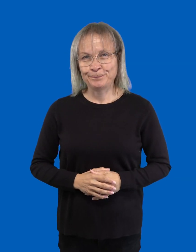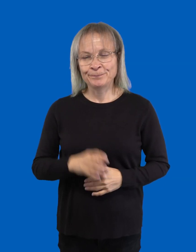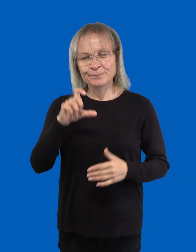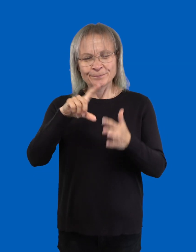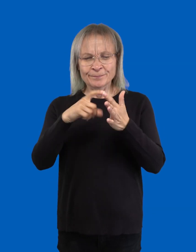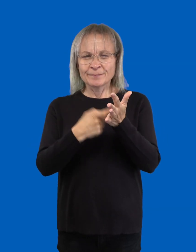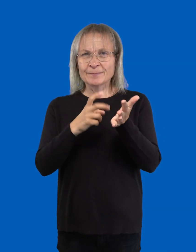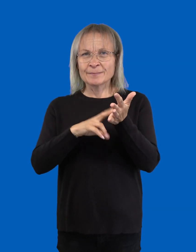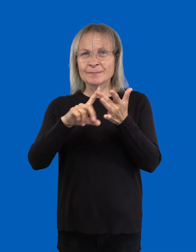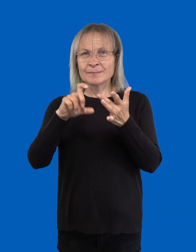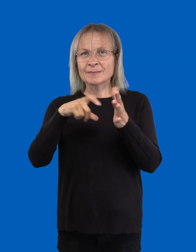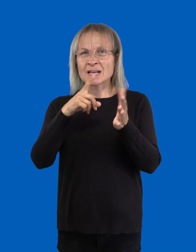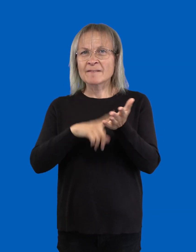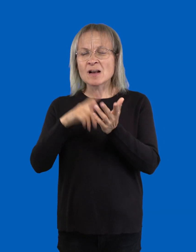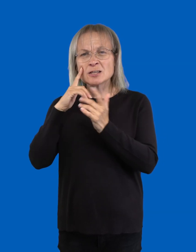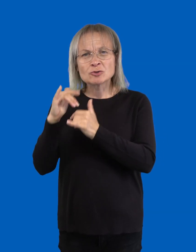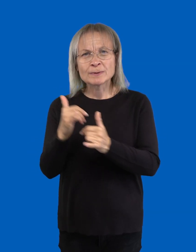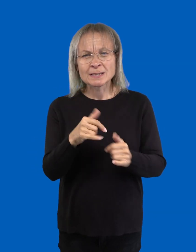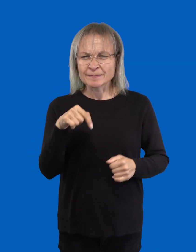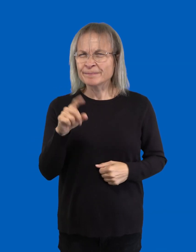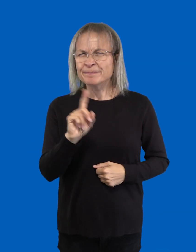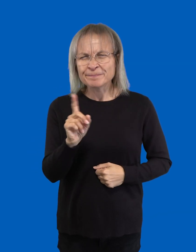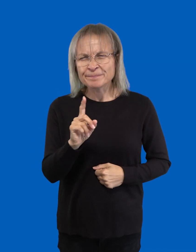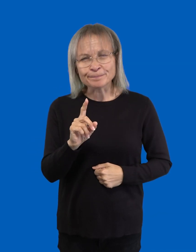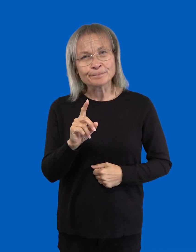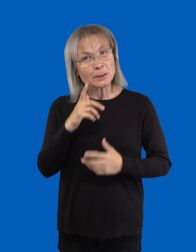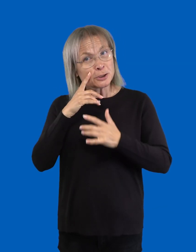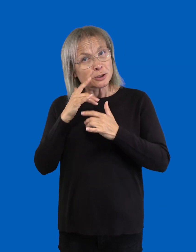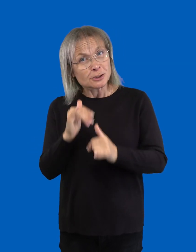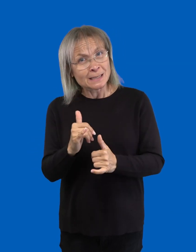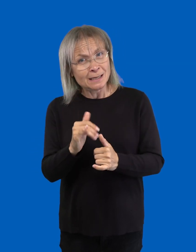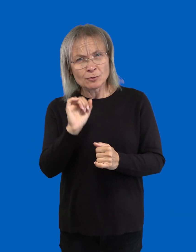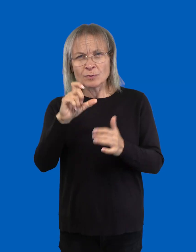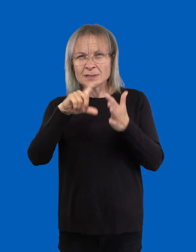Cervical screening checks the health of your cervix and helps prevent cervical cancer.